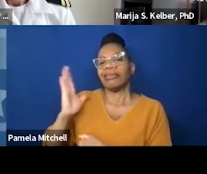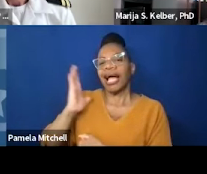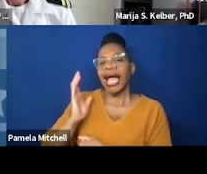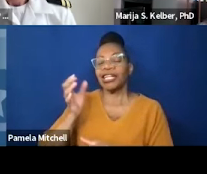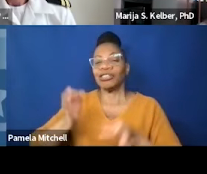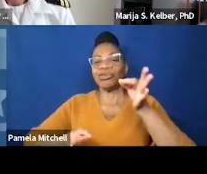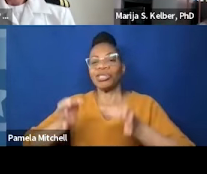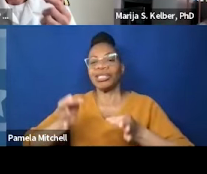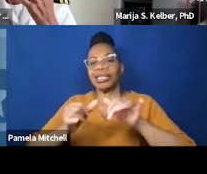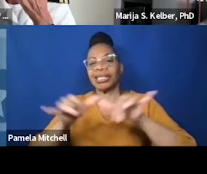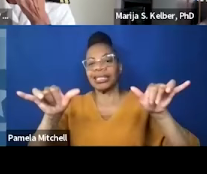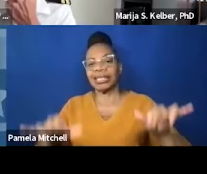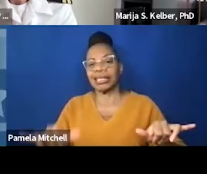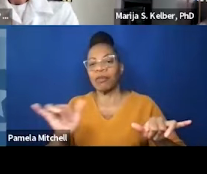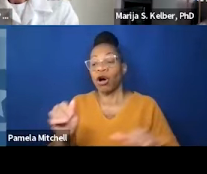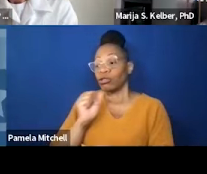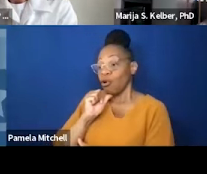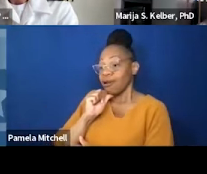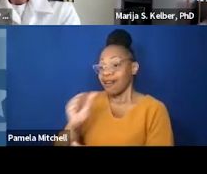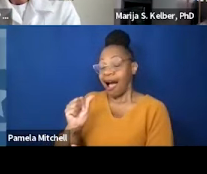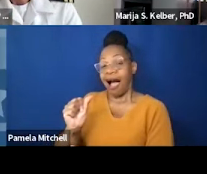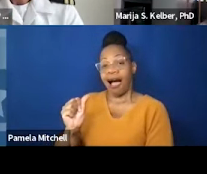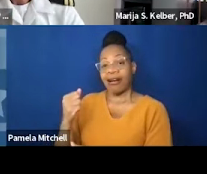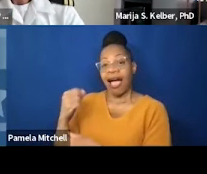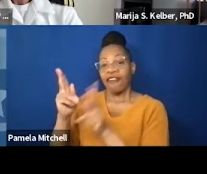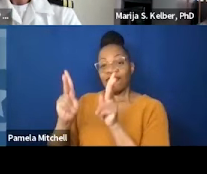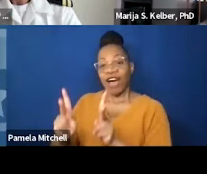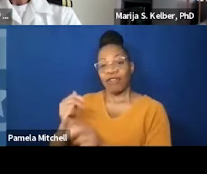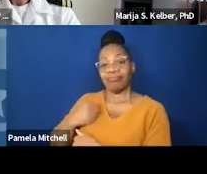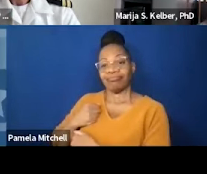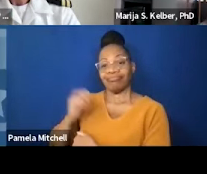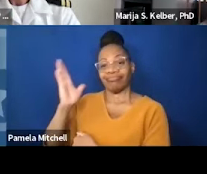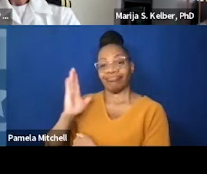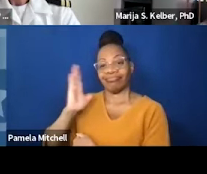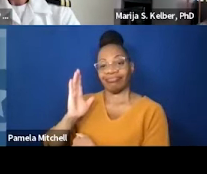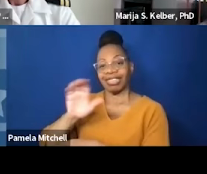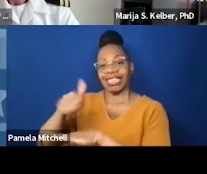but also support in non-veteran court settings. Some support in local corrections,